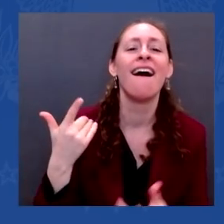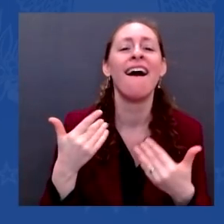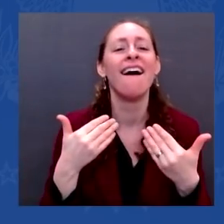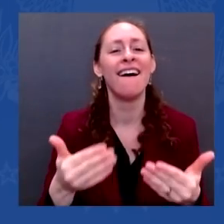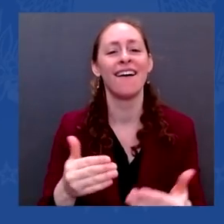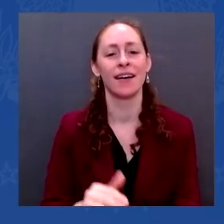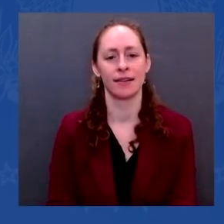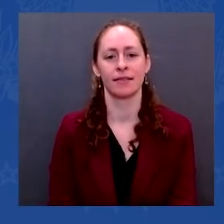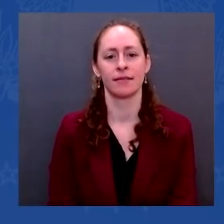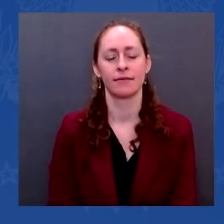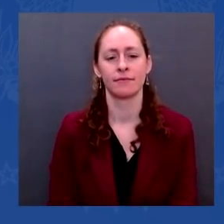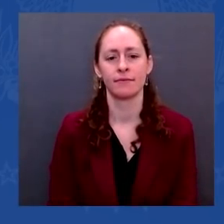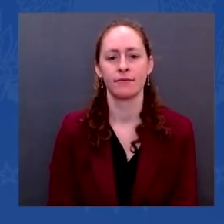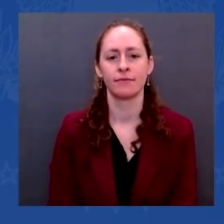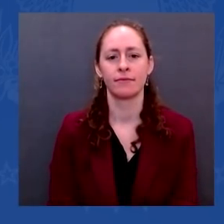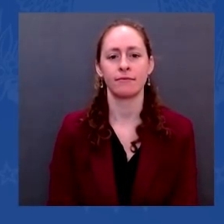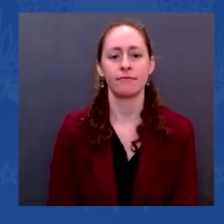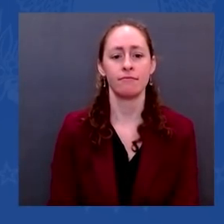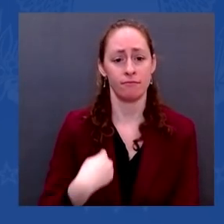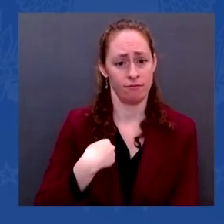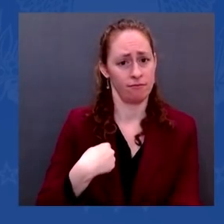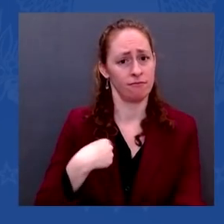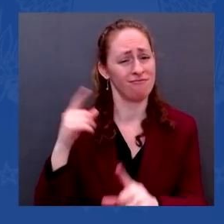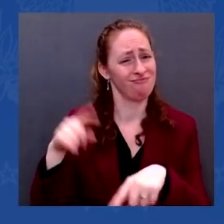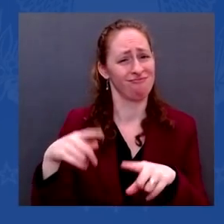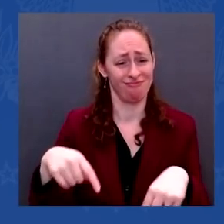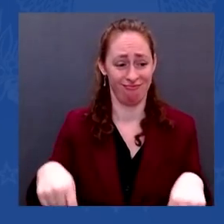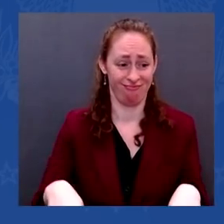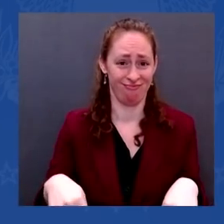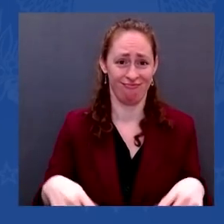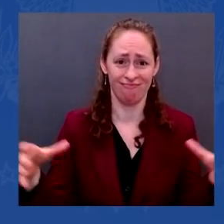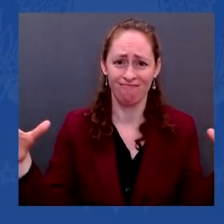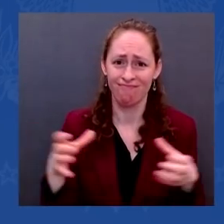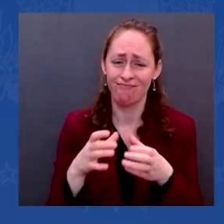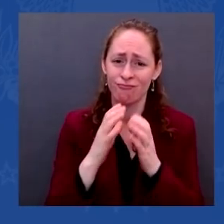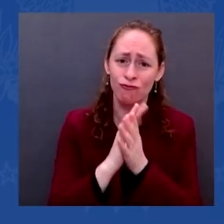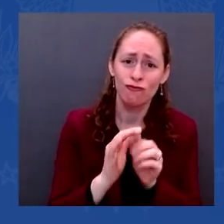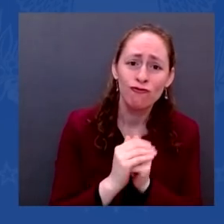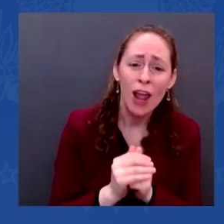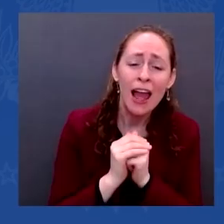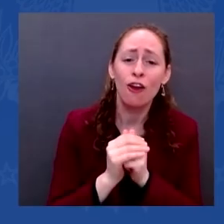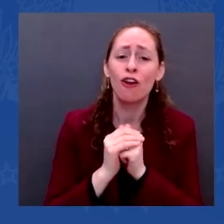when everybody was getting on, but a nation in prayer.